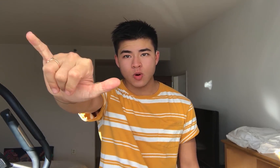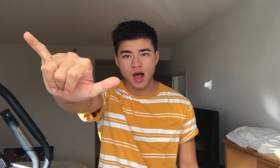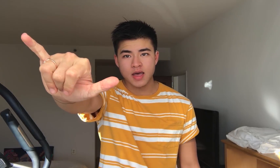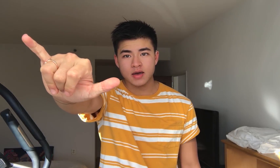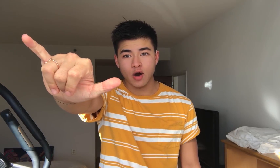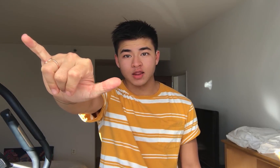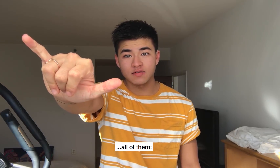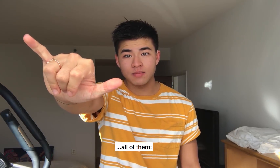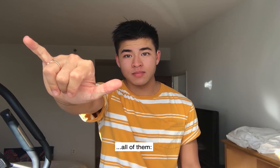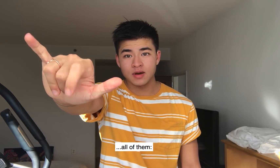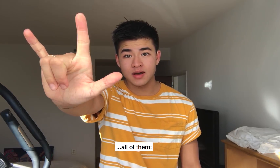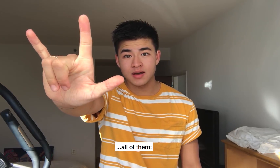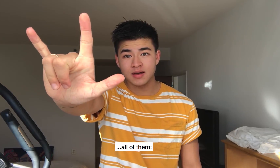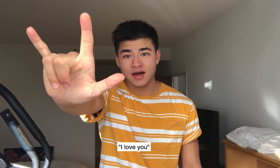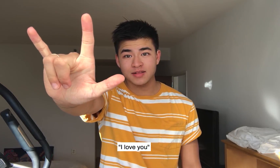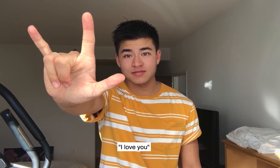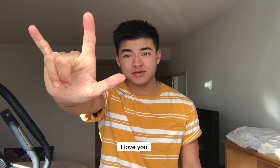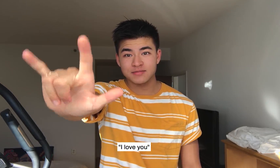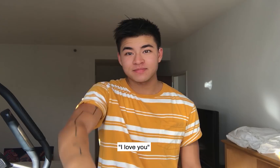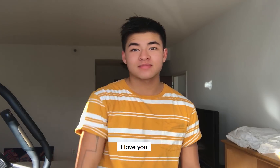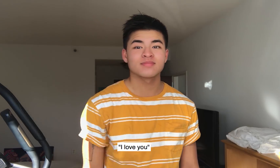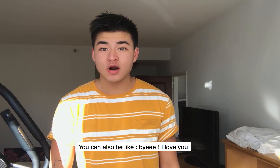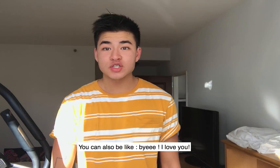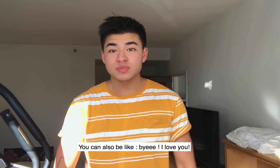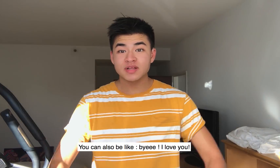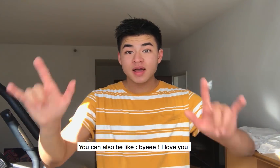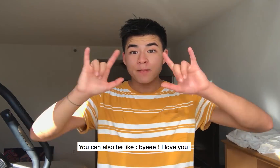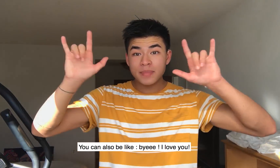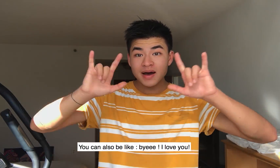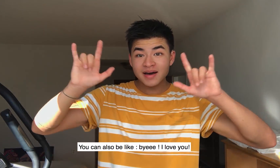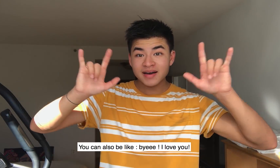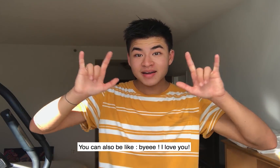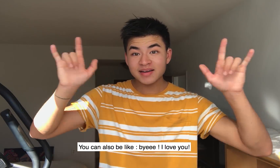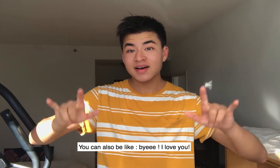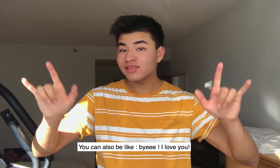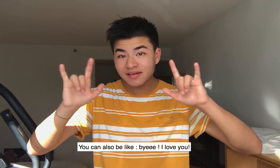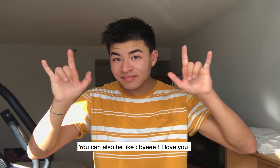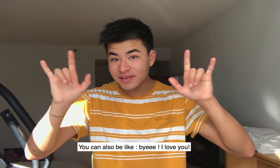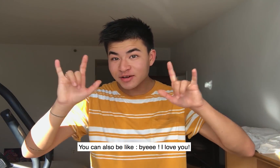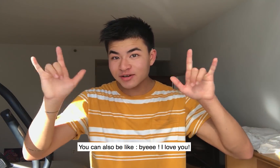I-l-y all of him. I love you. You could also be like, I love you